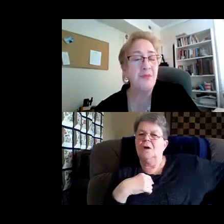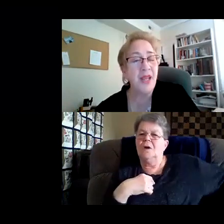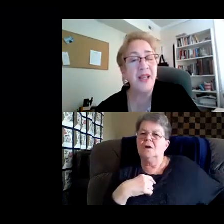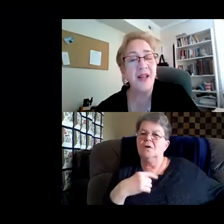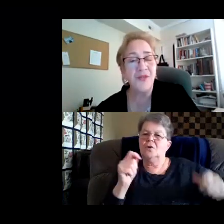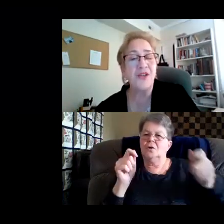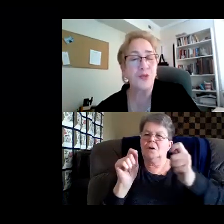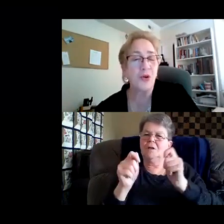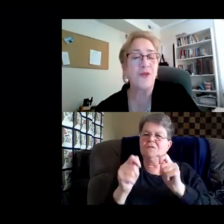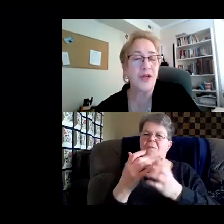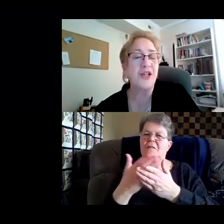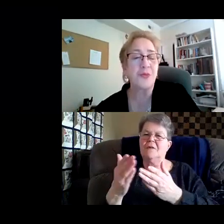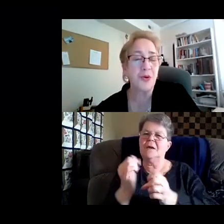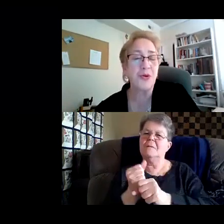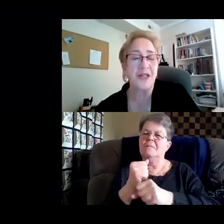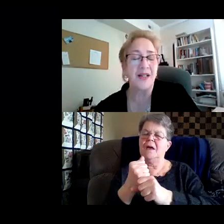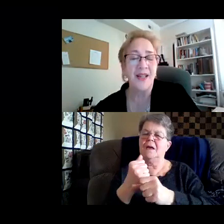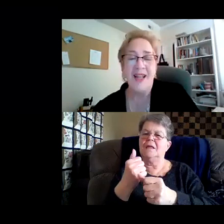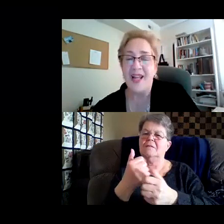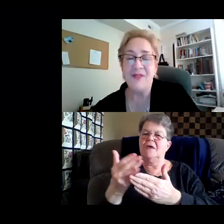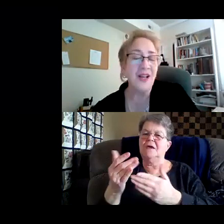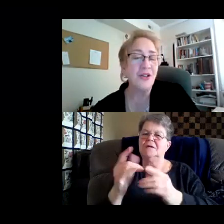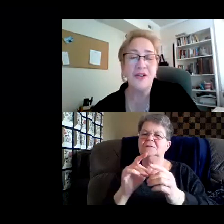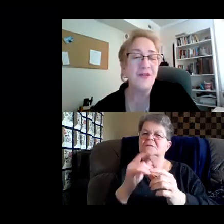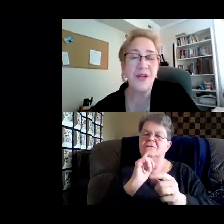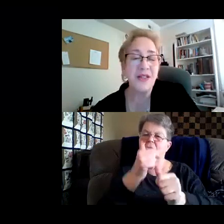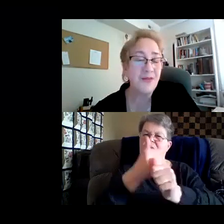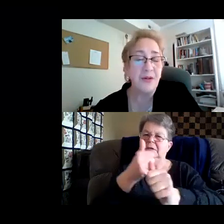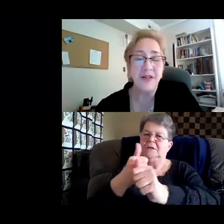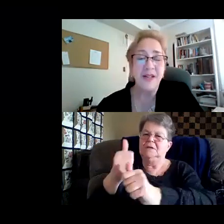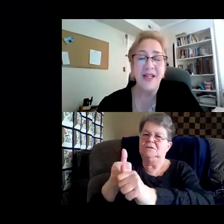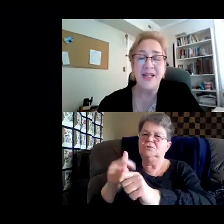and making things work for each person. And that could look very different.